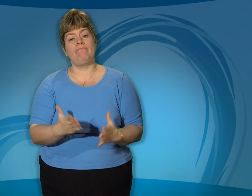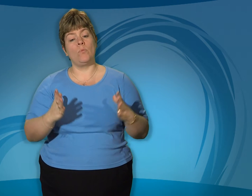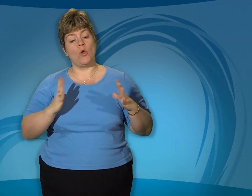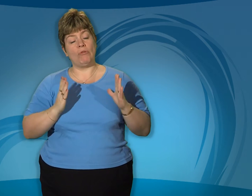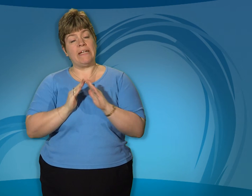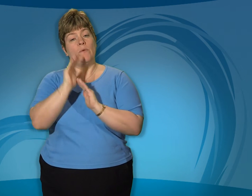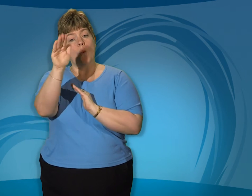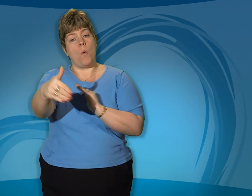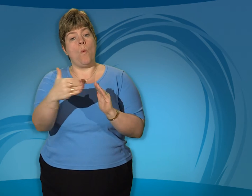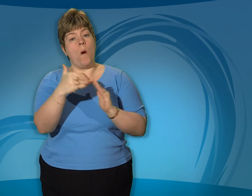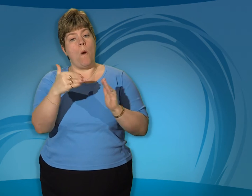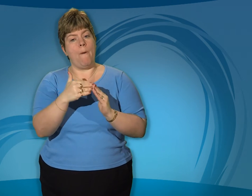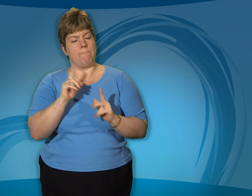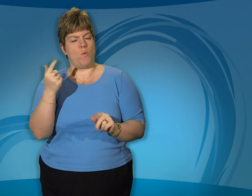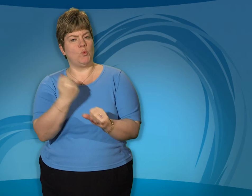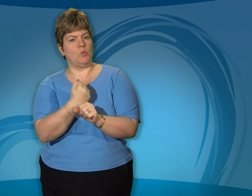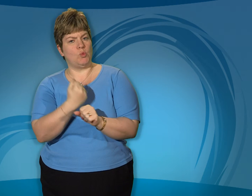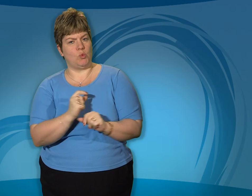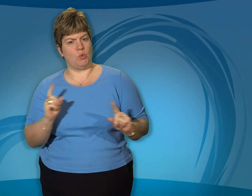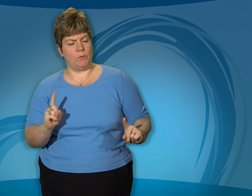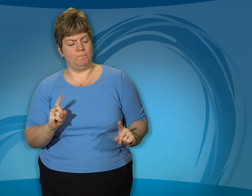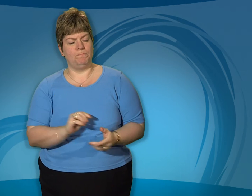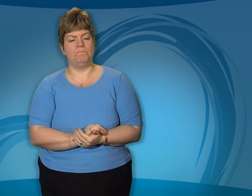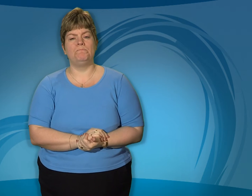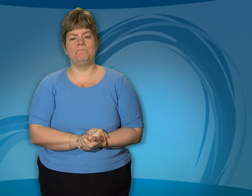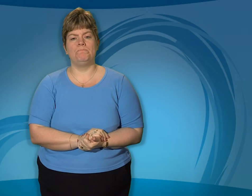Discharge information and at home advice